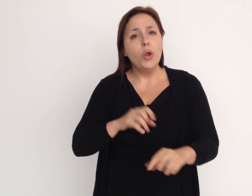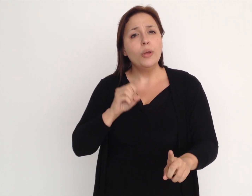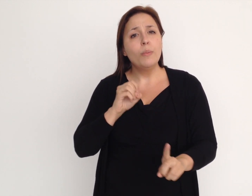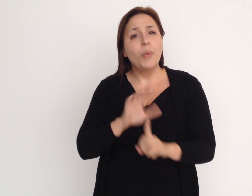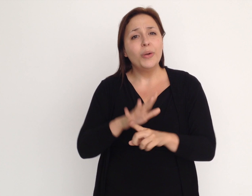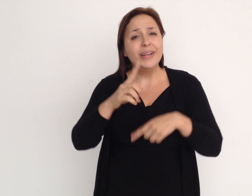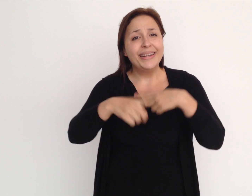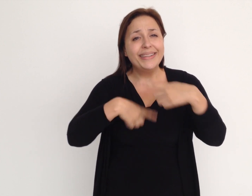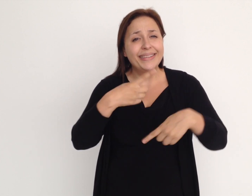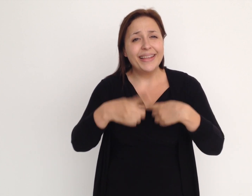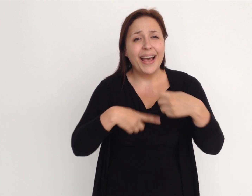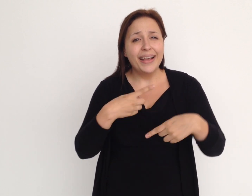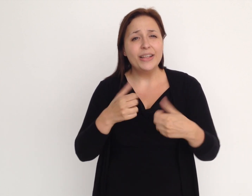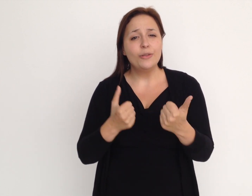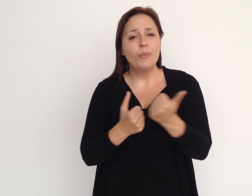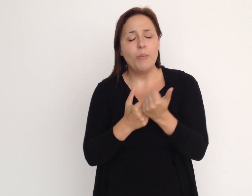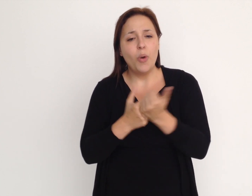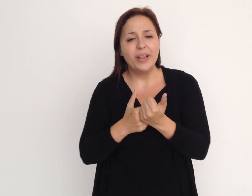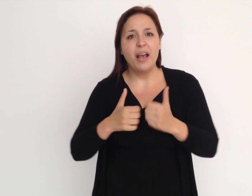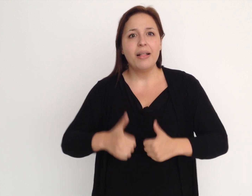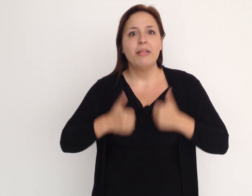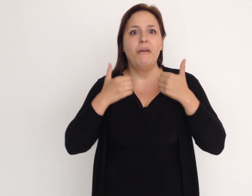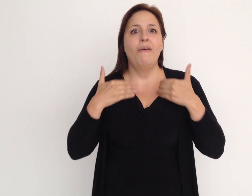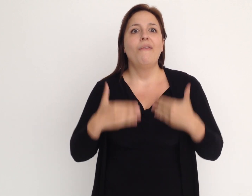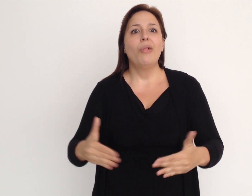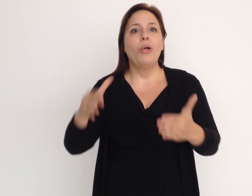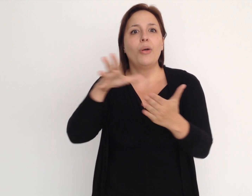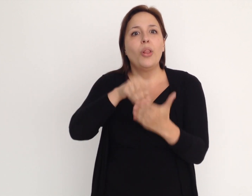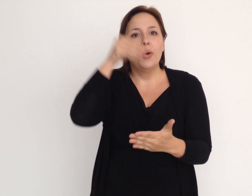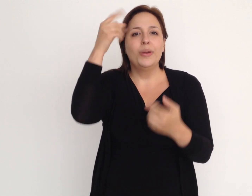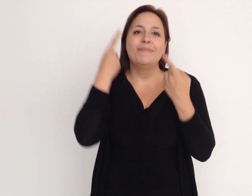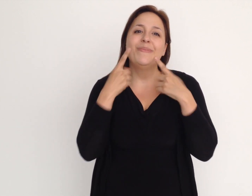Early exposure to sign language supports your child's lifelong learning success.